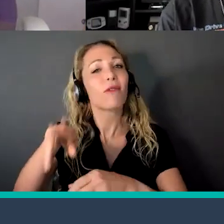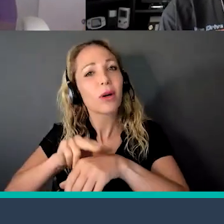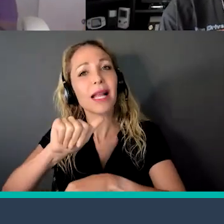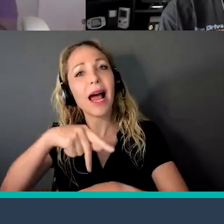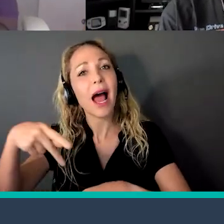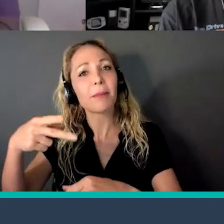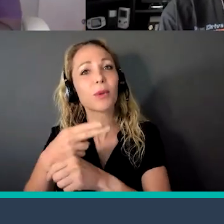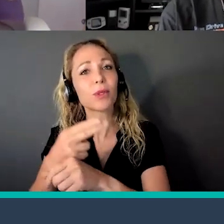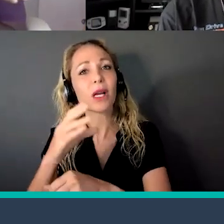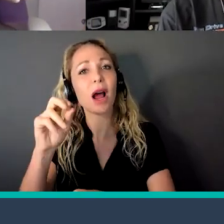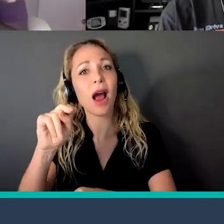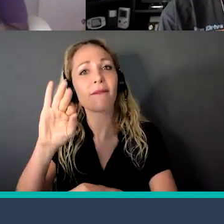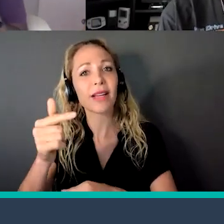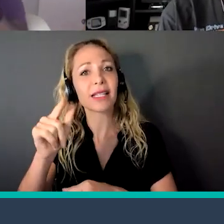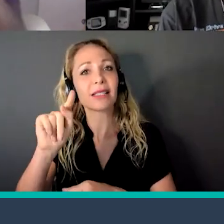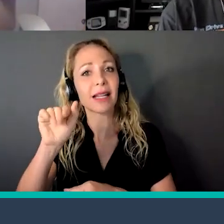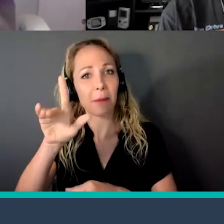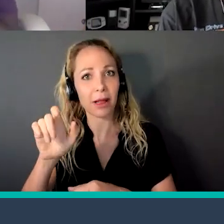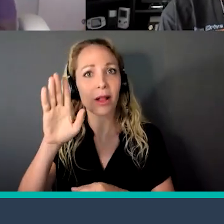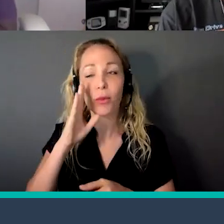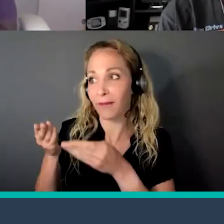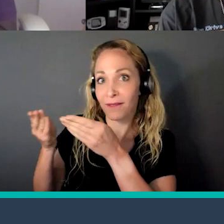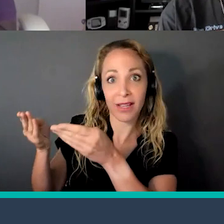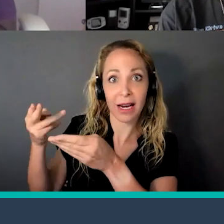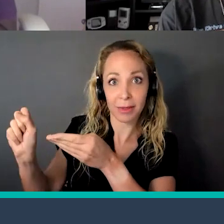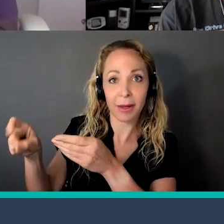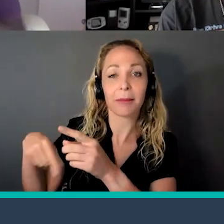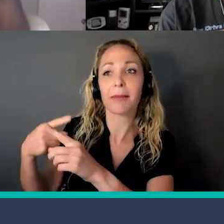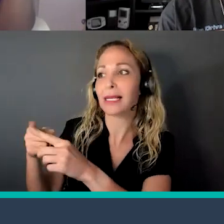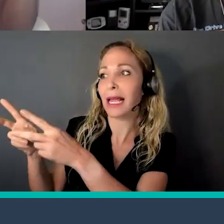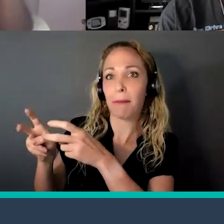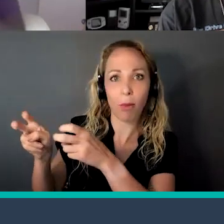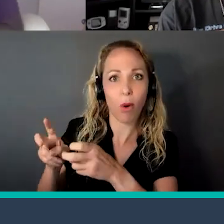HubSpot BUT IMPORTS DATA FROM STRIPE, AND IMPORTS DATA FROM PAYPAL.